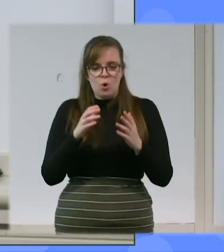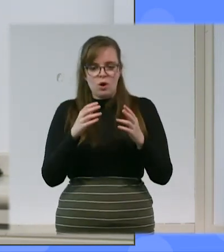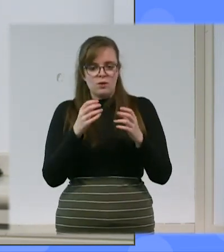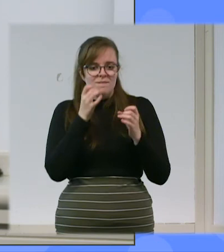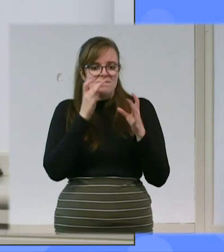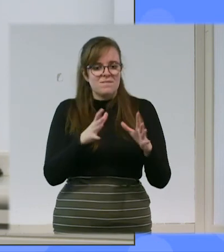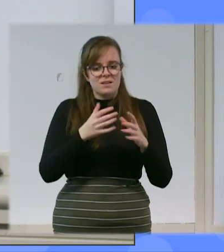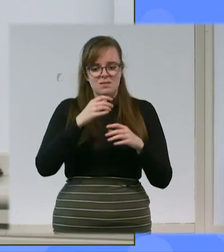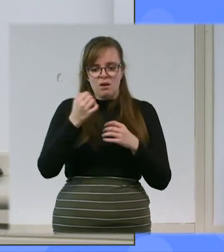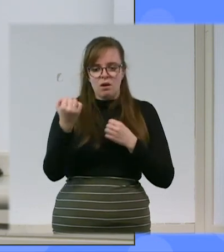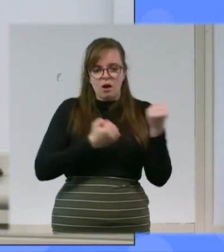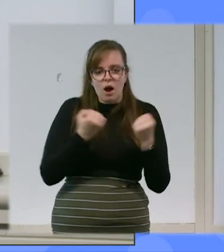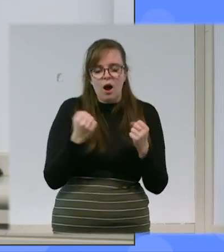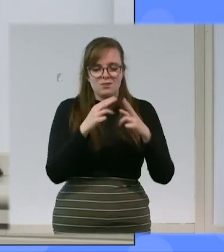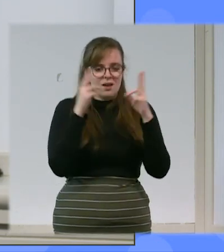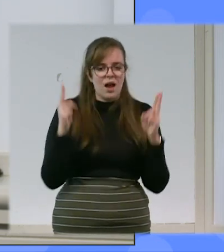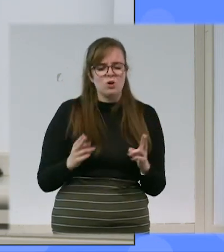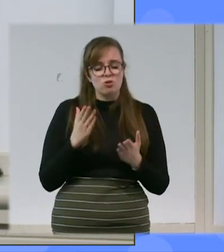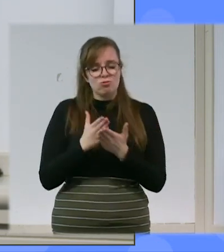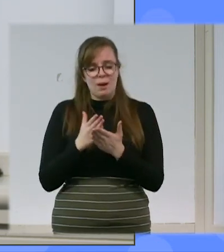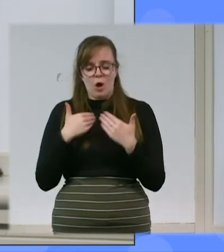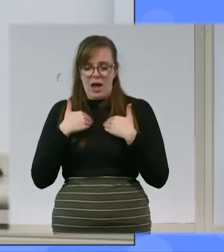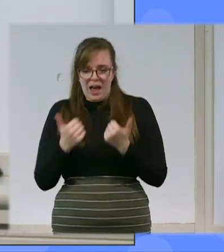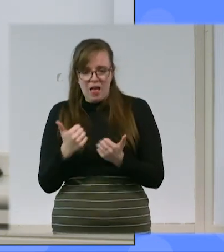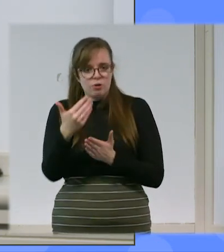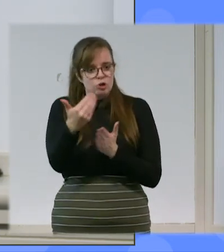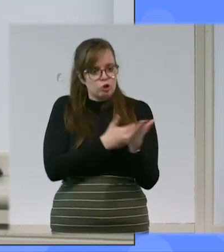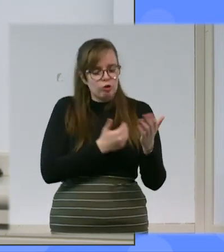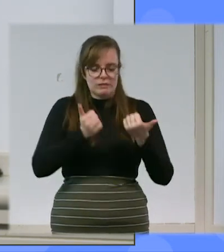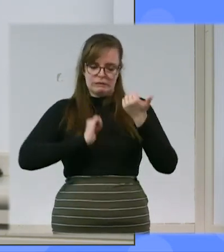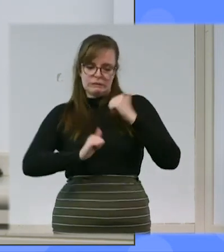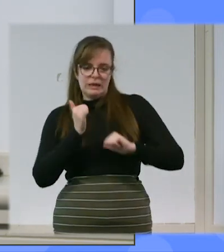health it's about sense of security dignity purpose relationships and a good